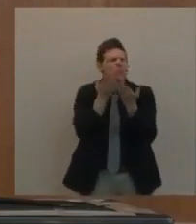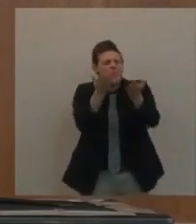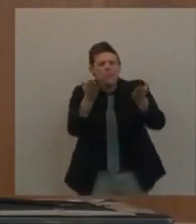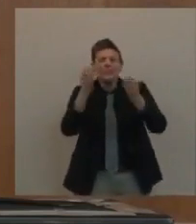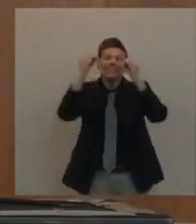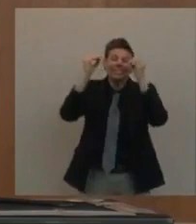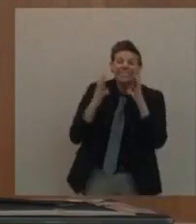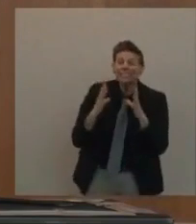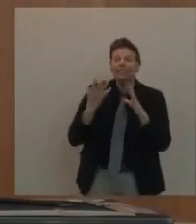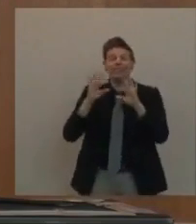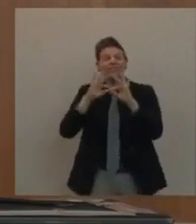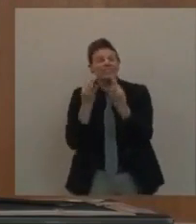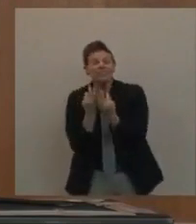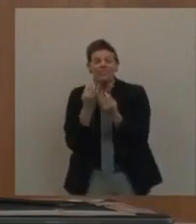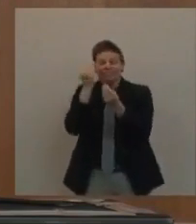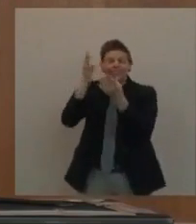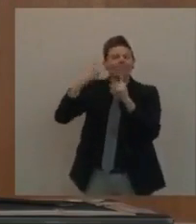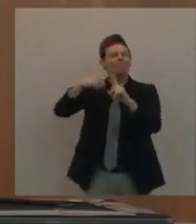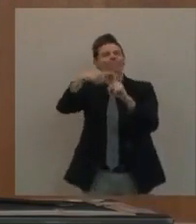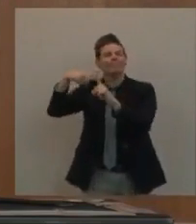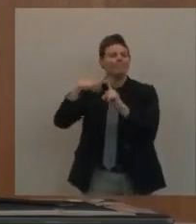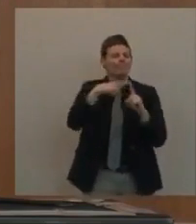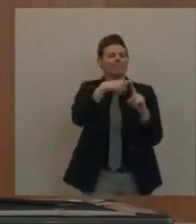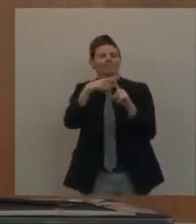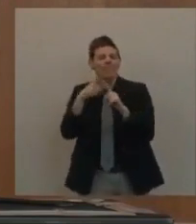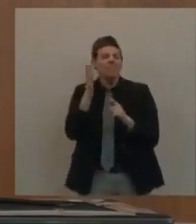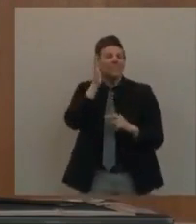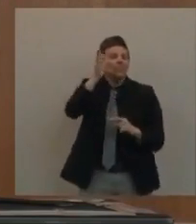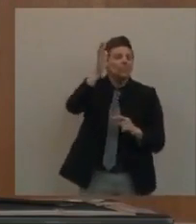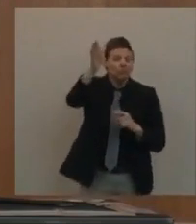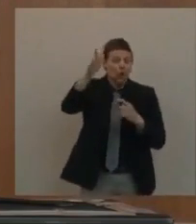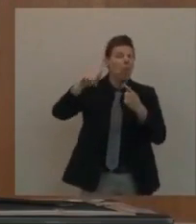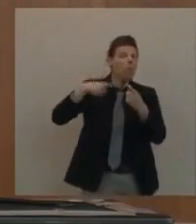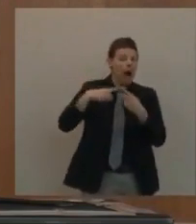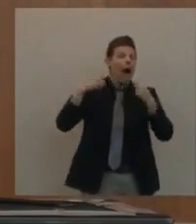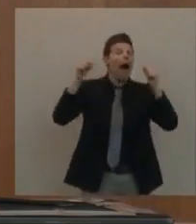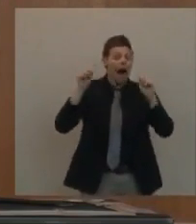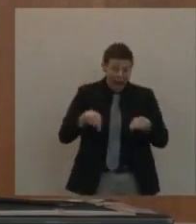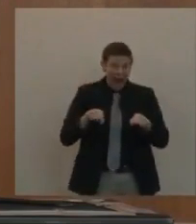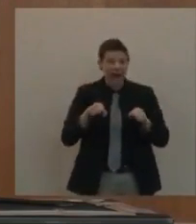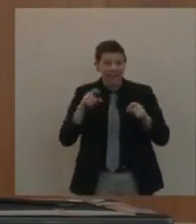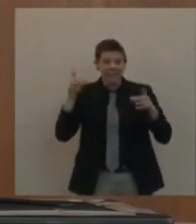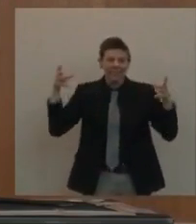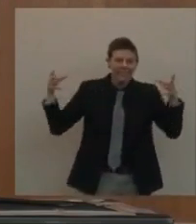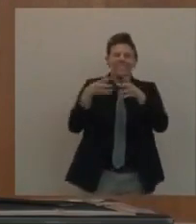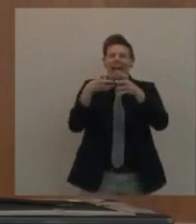POST POSITIVE MESSAGES ON SOCIAL MEDIA. LET THEM KNOW THAT WE CARE ABOUT THEM.